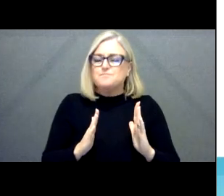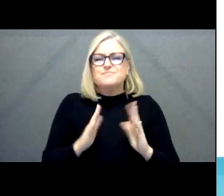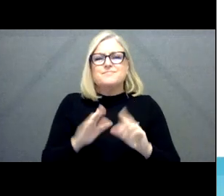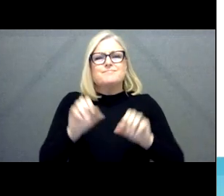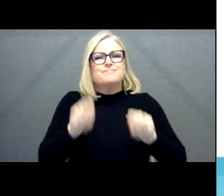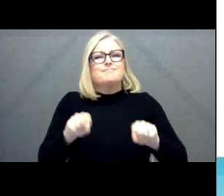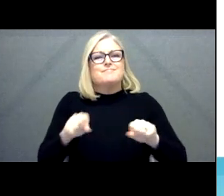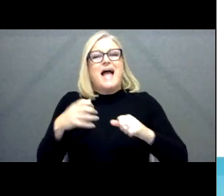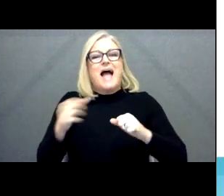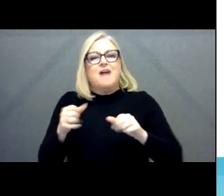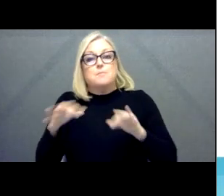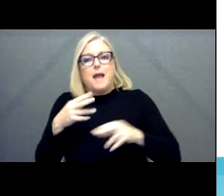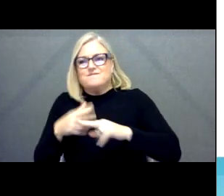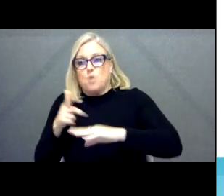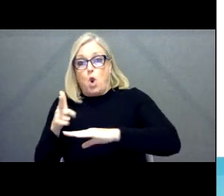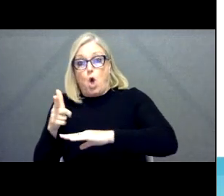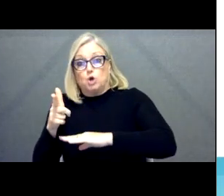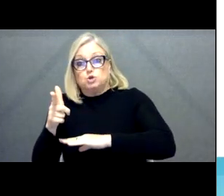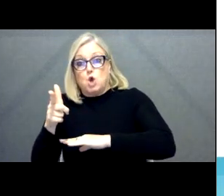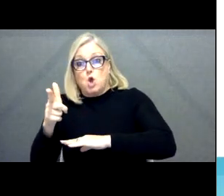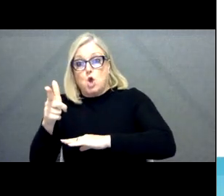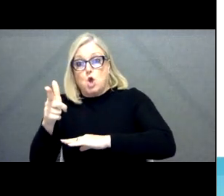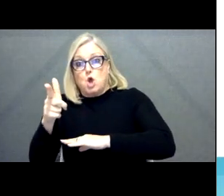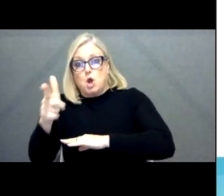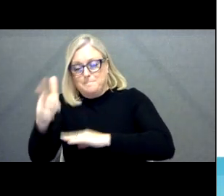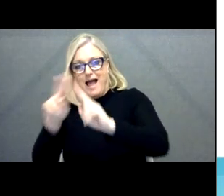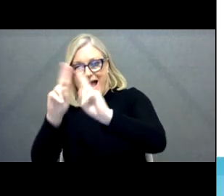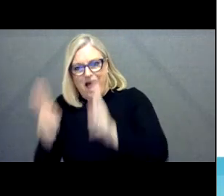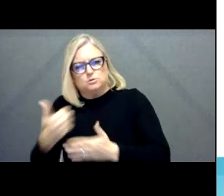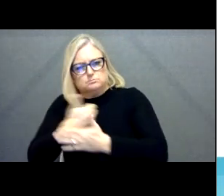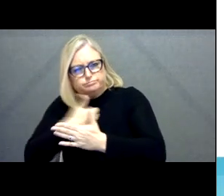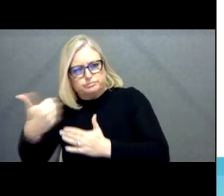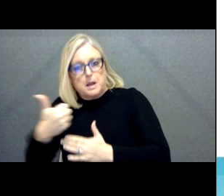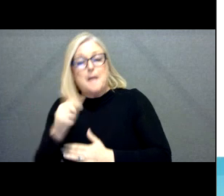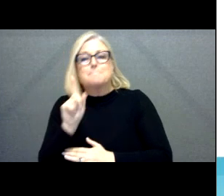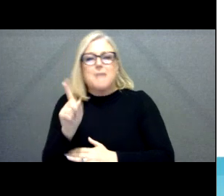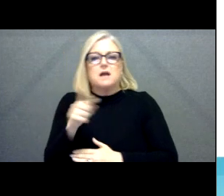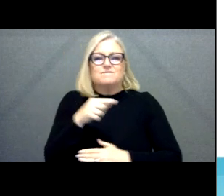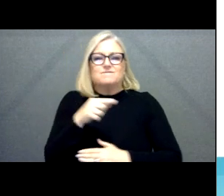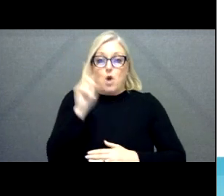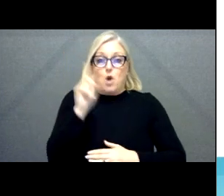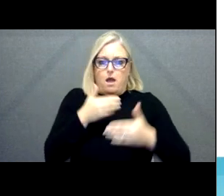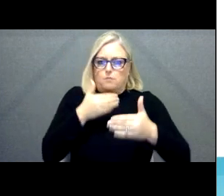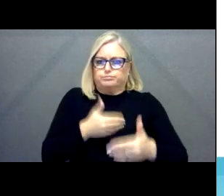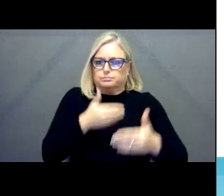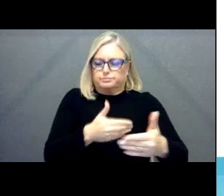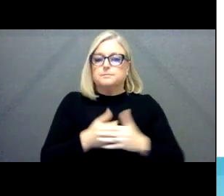some interim plans there with people um with uh the mental health conditions we were continuing